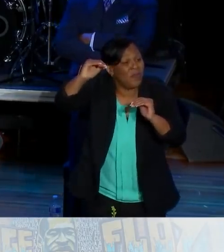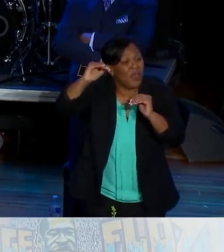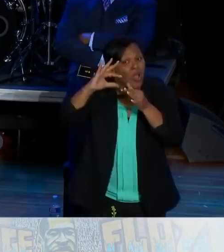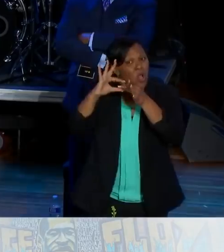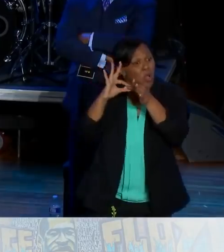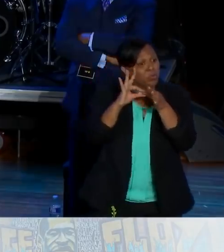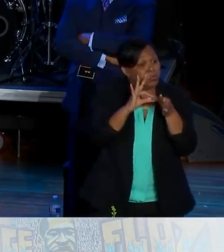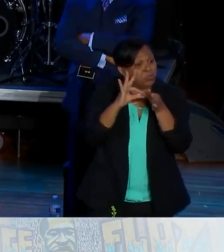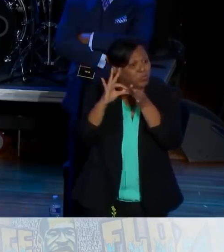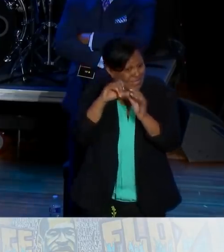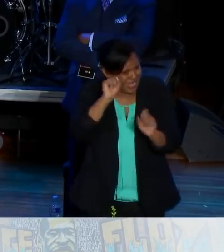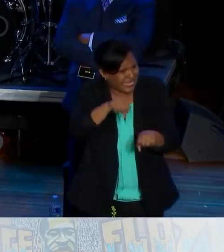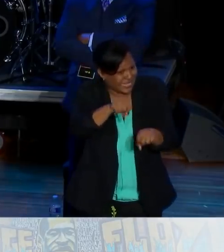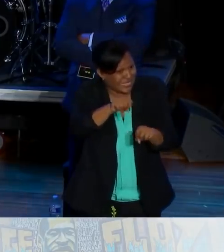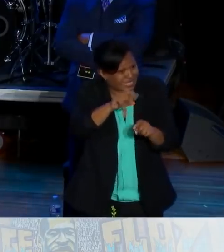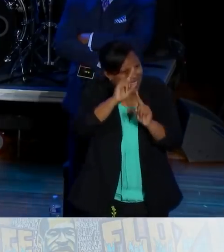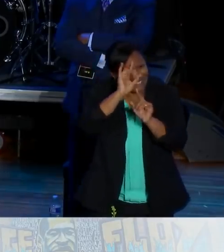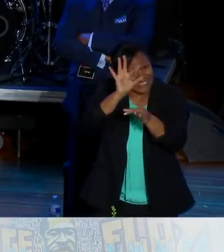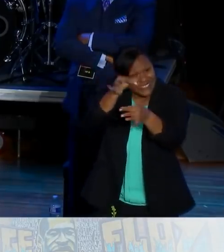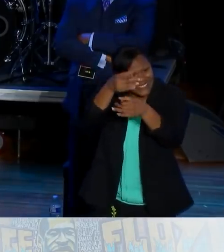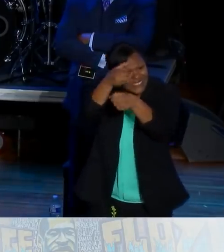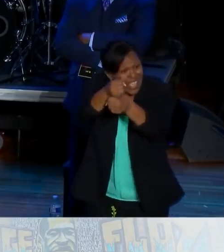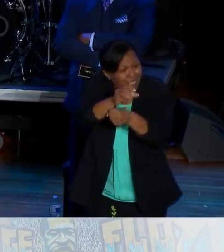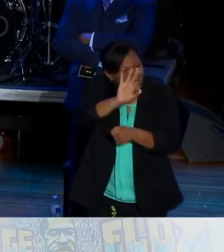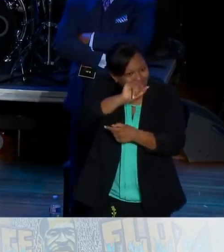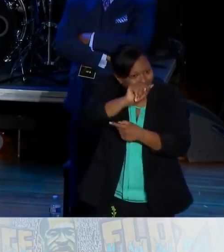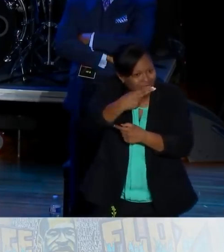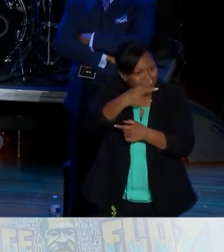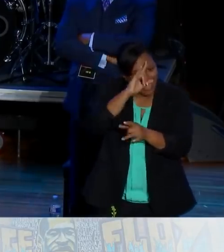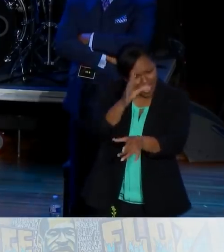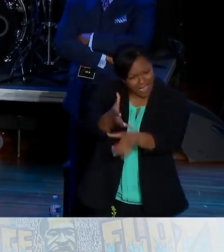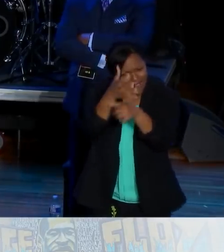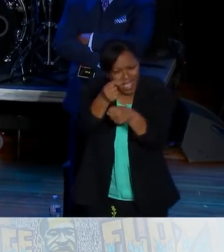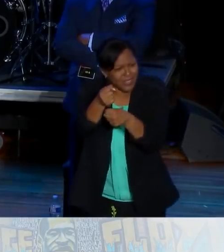THAT WILL DASH YOUR HOPE. BUT, THERE'S SOMETHING THAT HIS SISTER CAN HOPE, IT'S CALLED